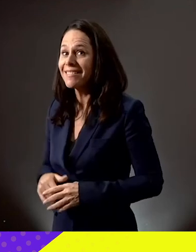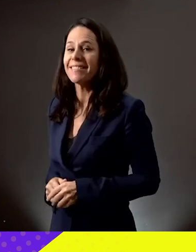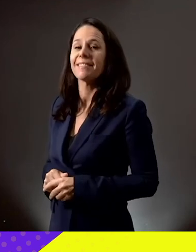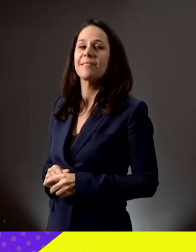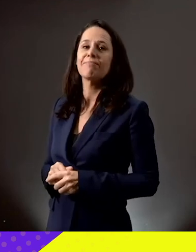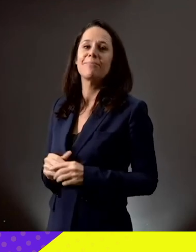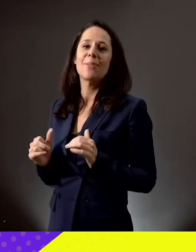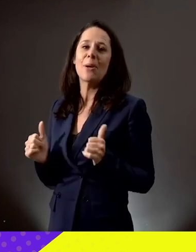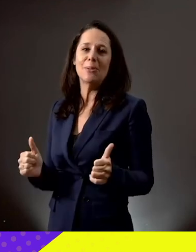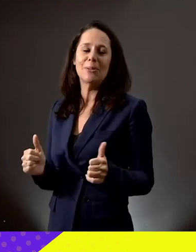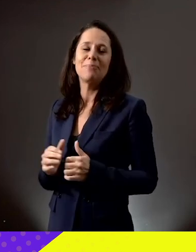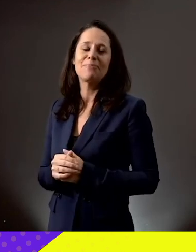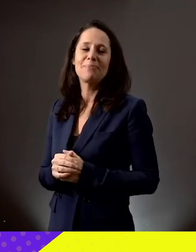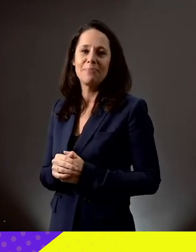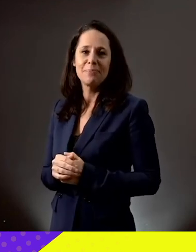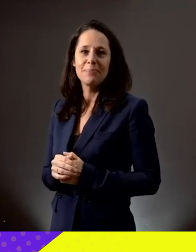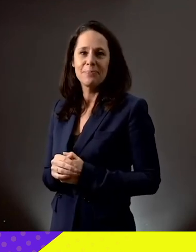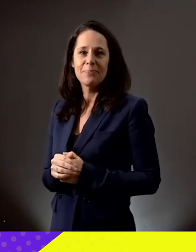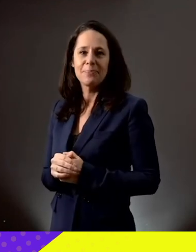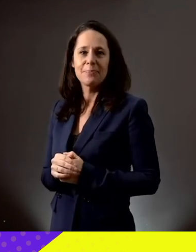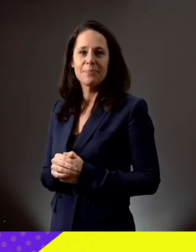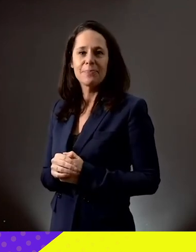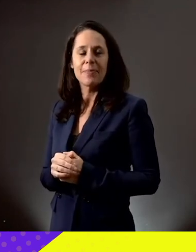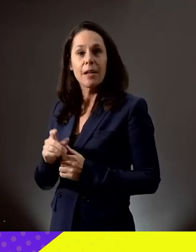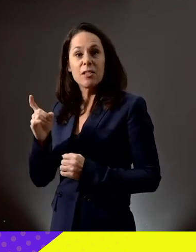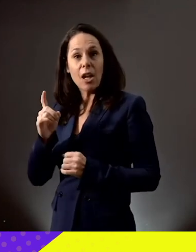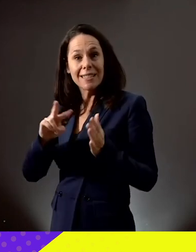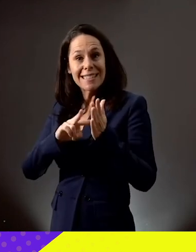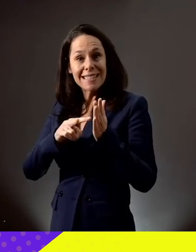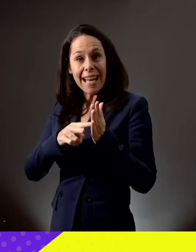In a minute... Have we solved the microphone malfunction by now?